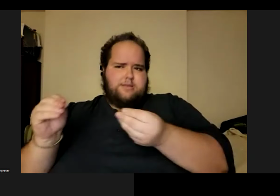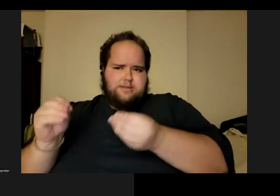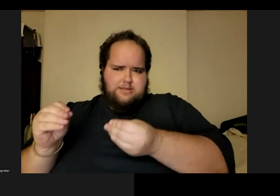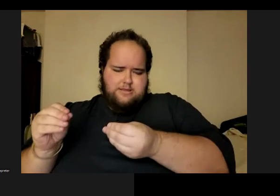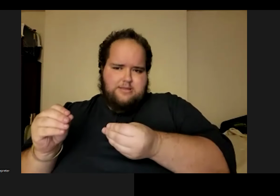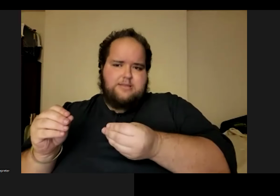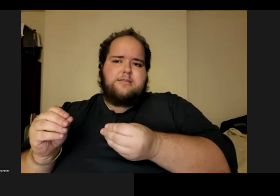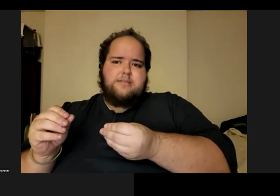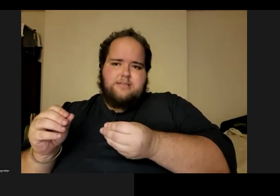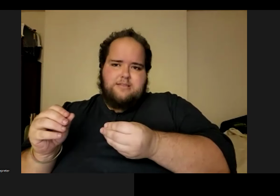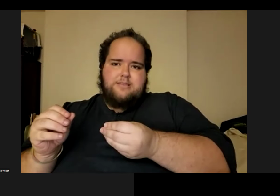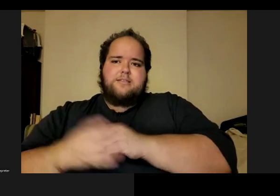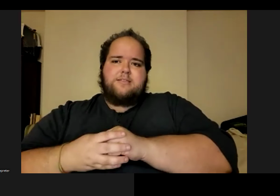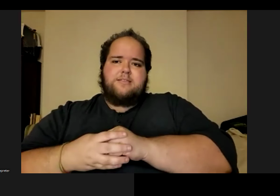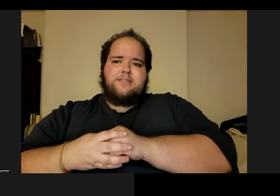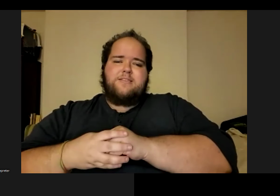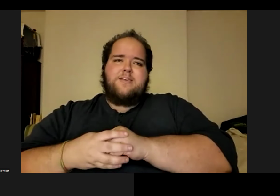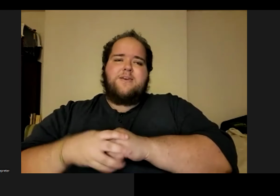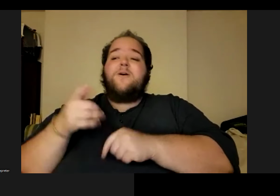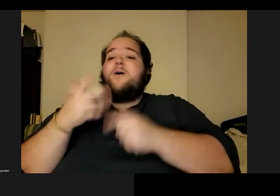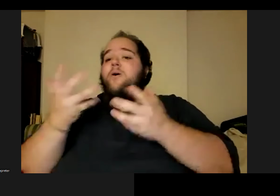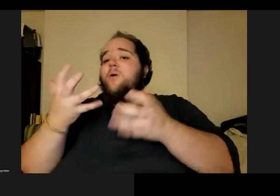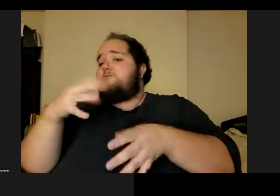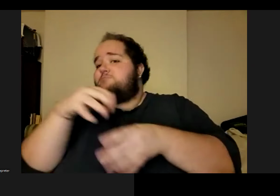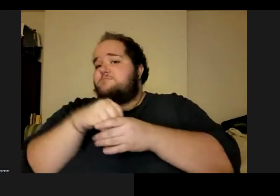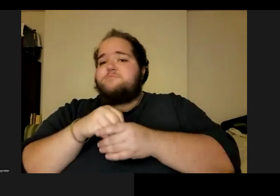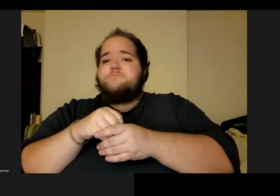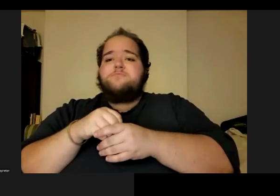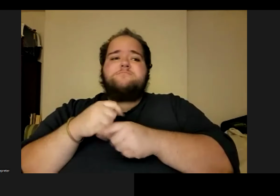So, you know, you always want to include a few sentences about what you do